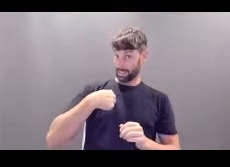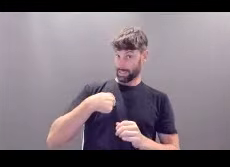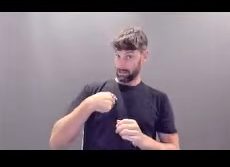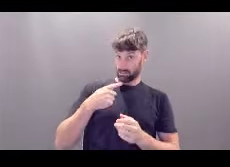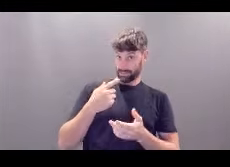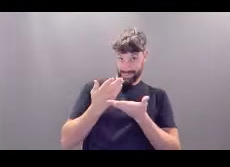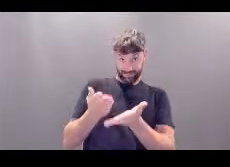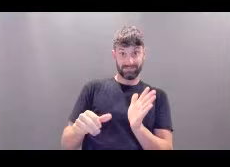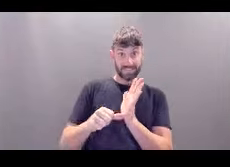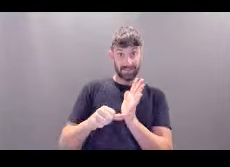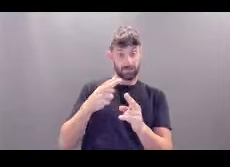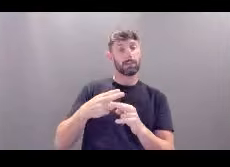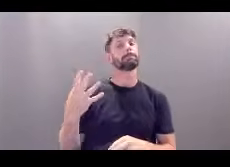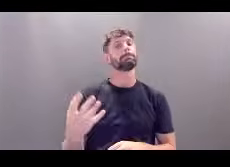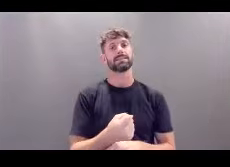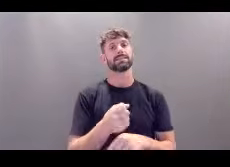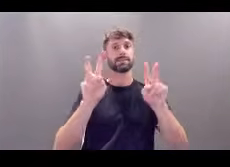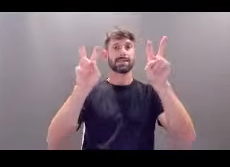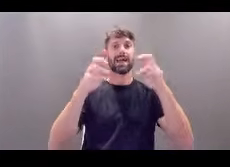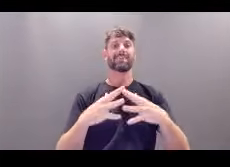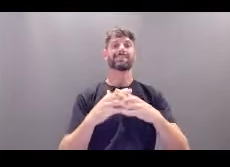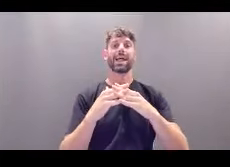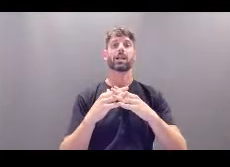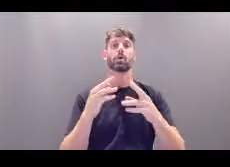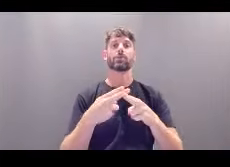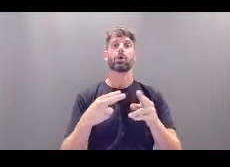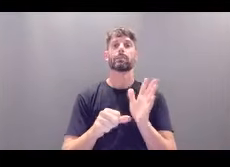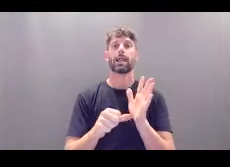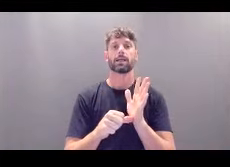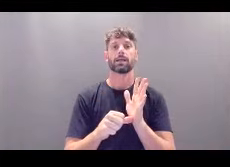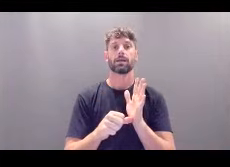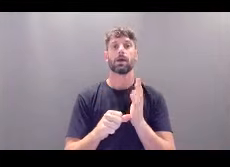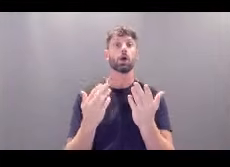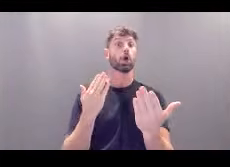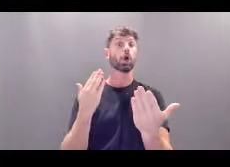to other AT or supports that would achieve the same outcome.